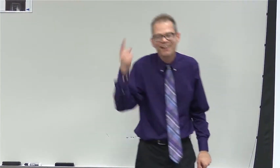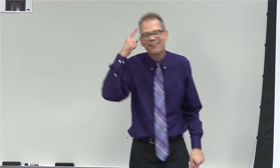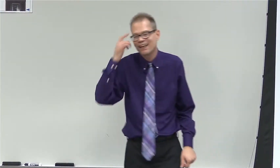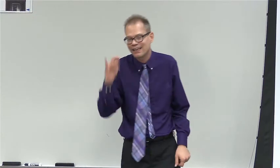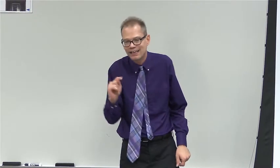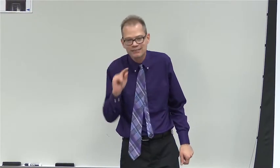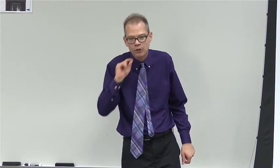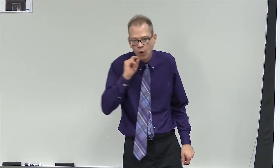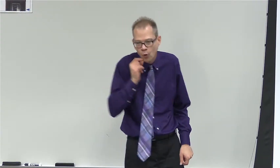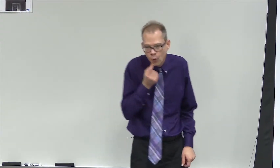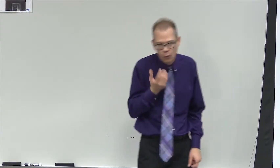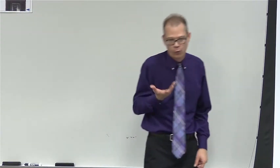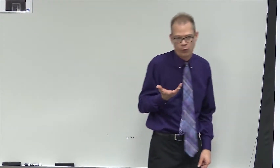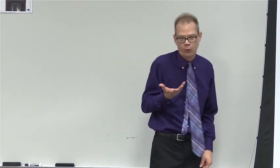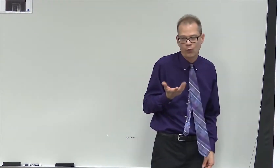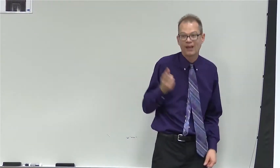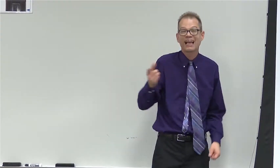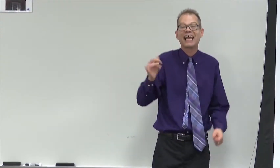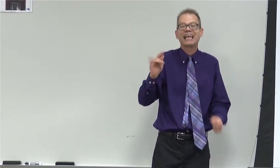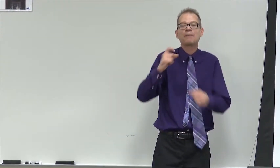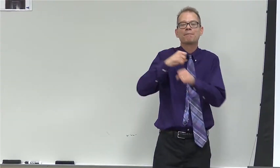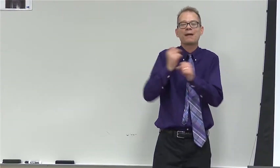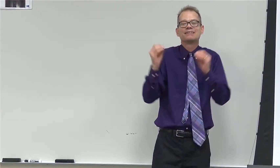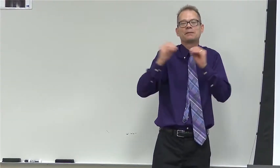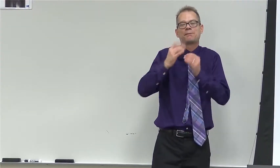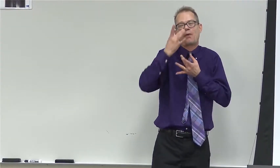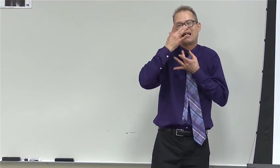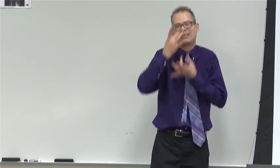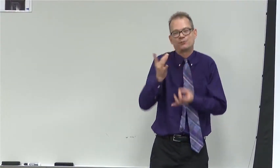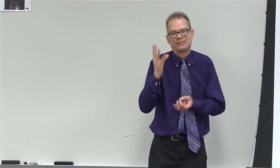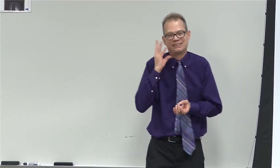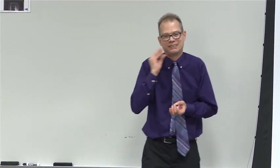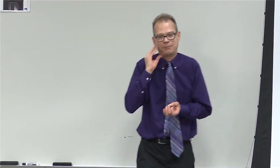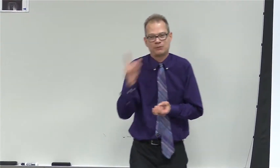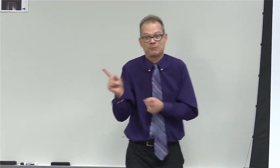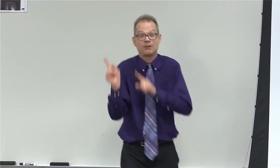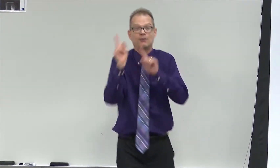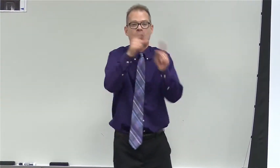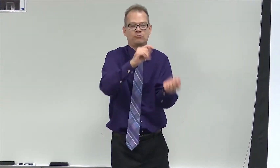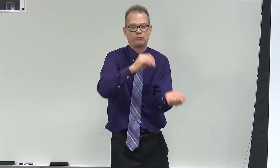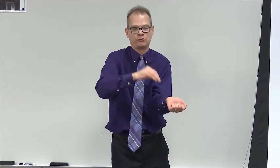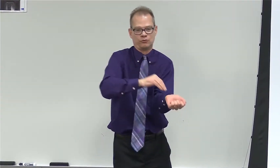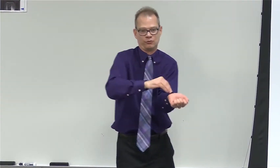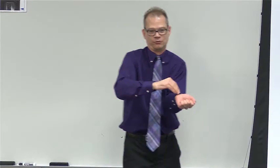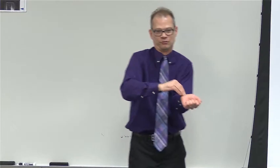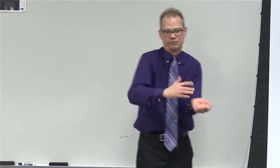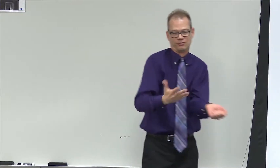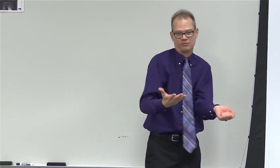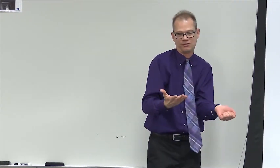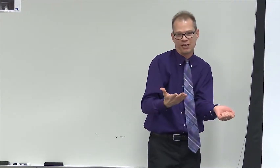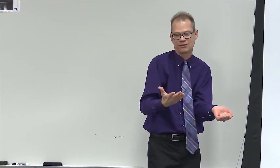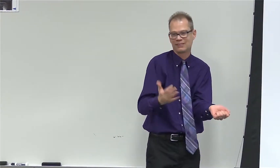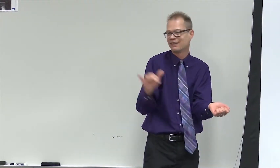and they think it's really cool. And it makes some... it makes for some very interesting experiences going to the doctor.